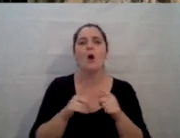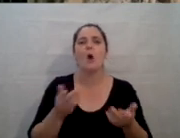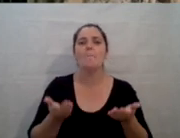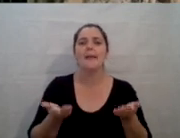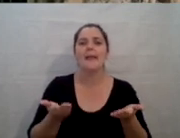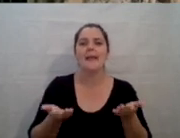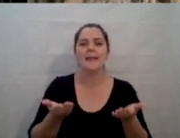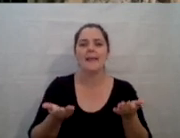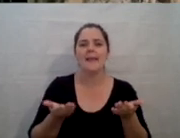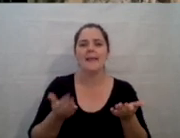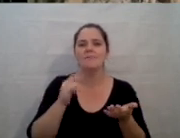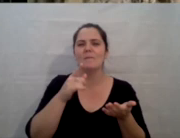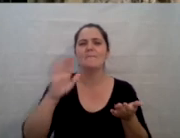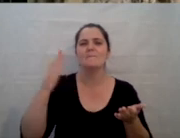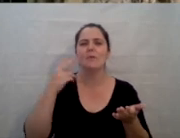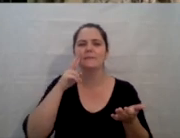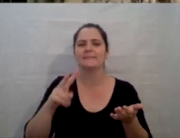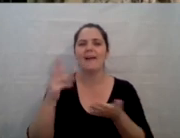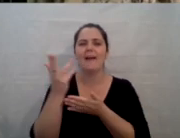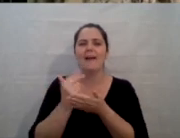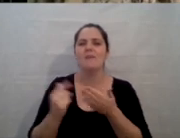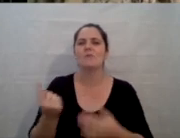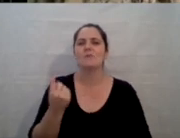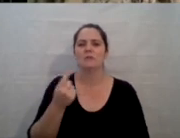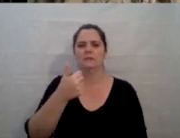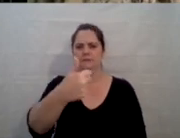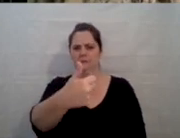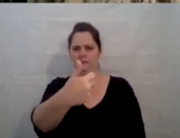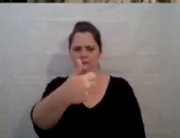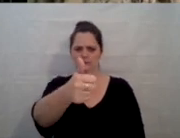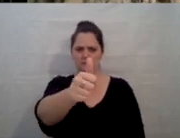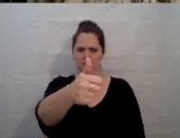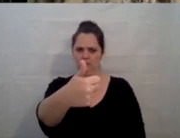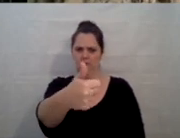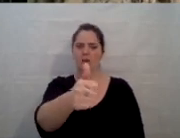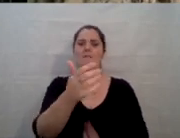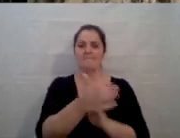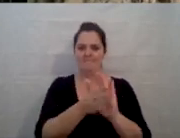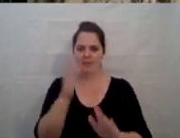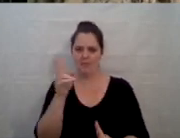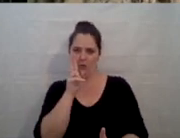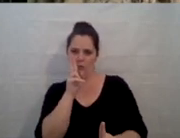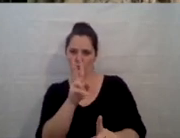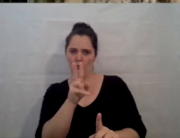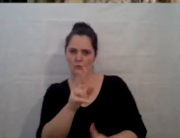of an artist holding out a thumb like that, right? What's happening there is the artist is sighting and you can do that with your